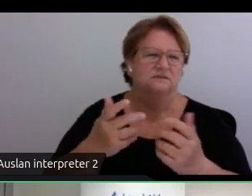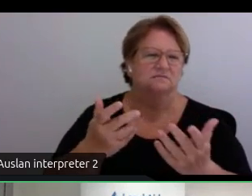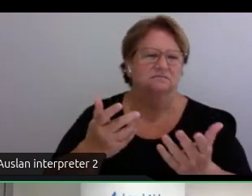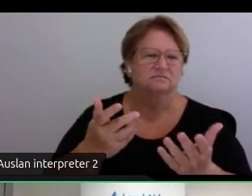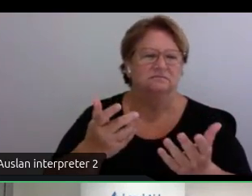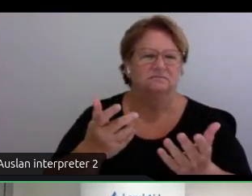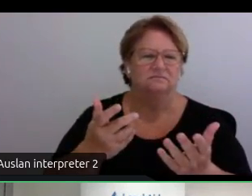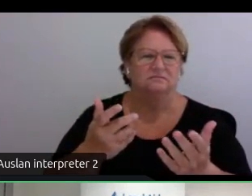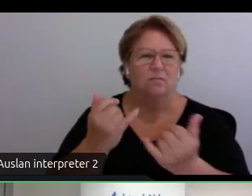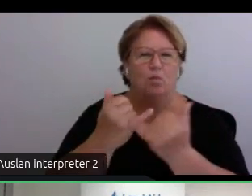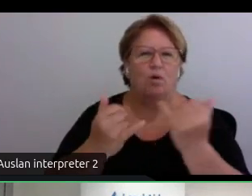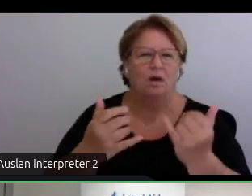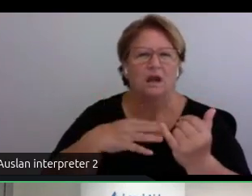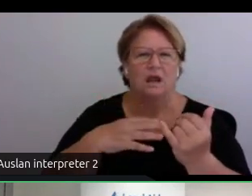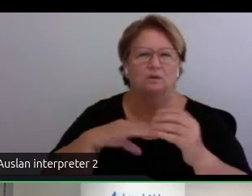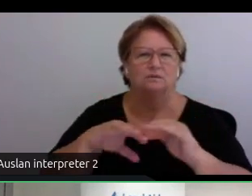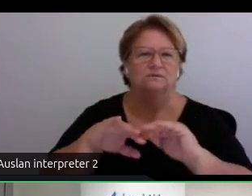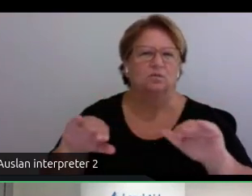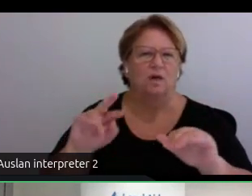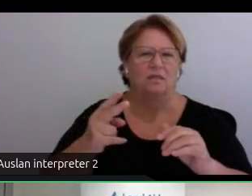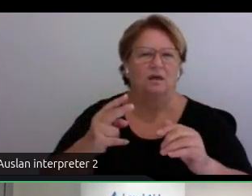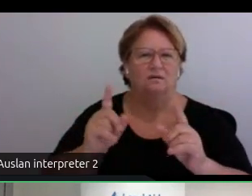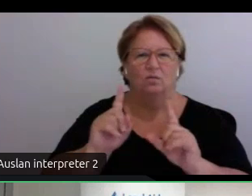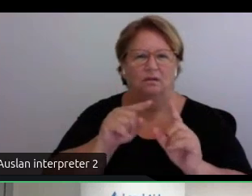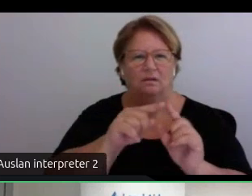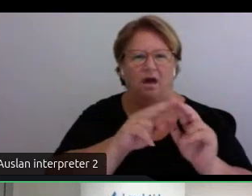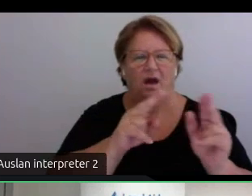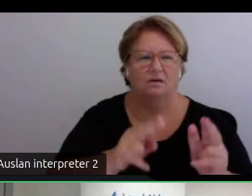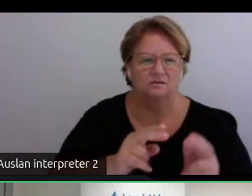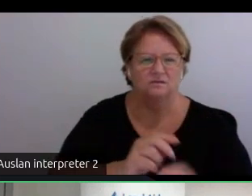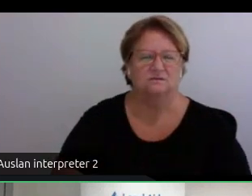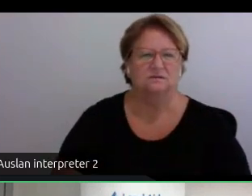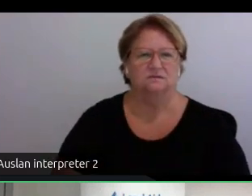become a need for a property settlement after the disaster. And then when you've got co- insurance